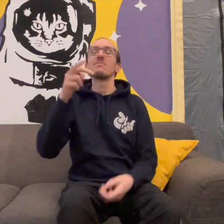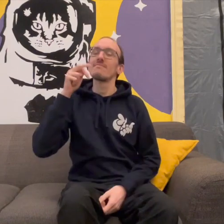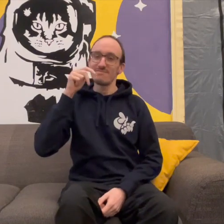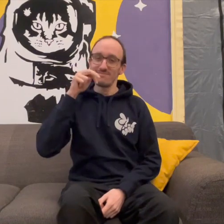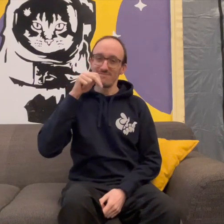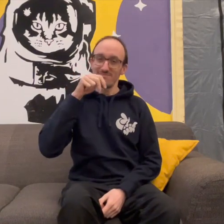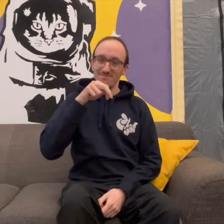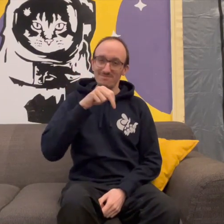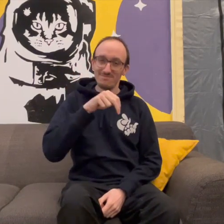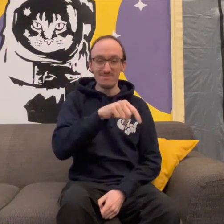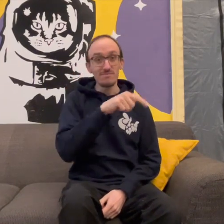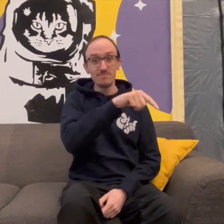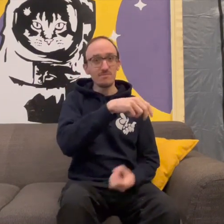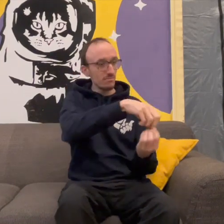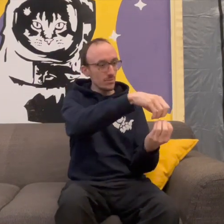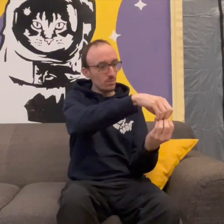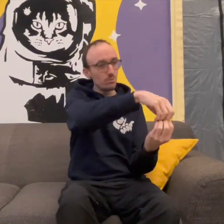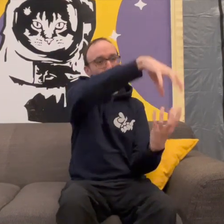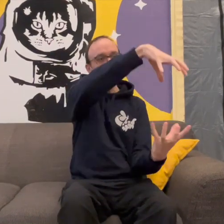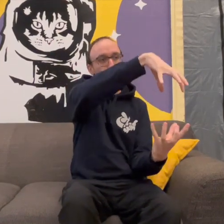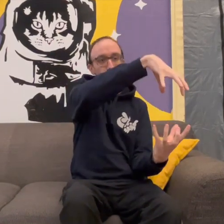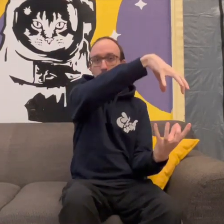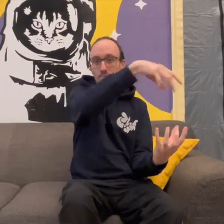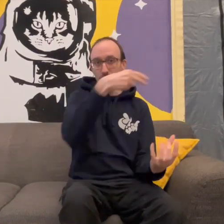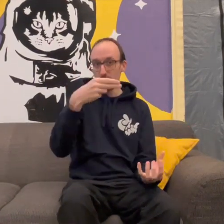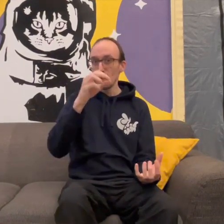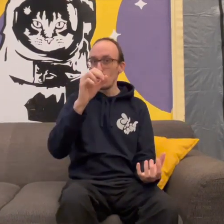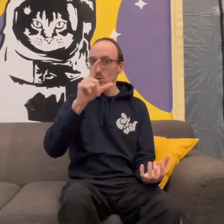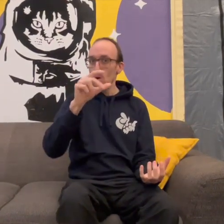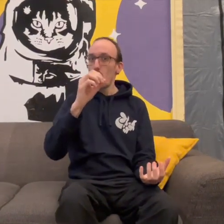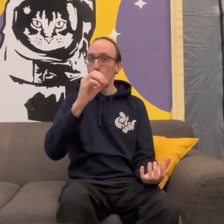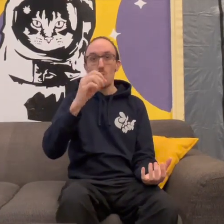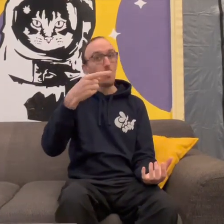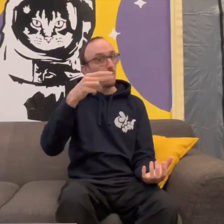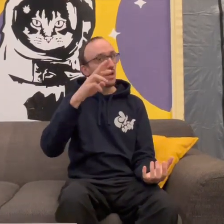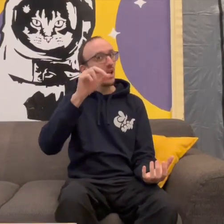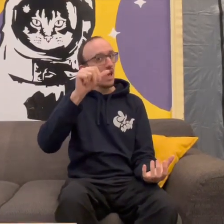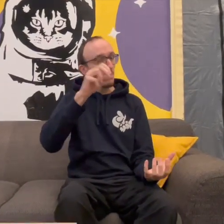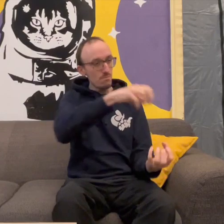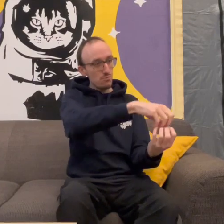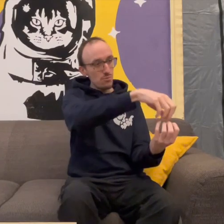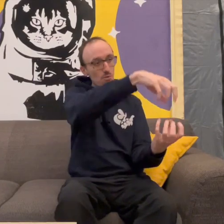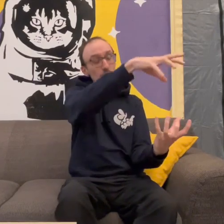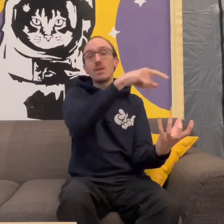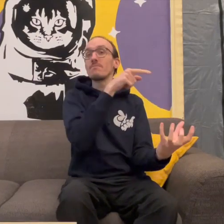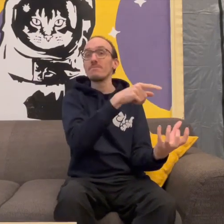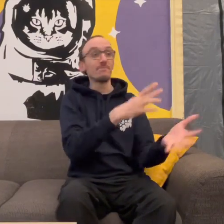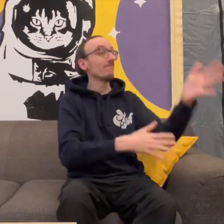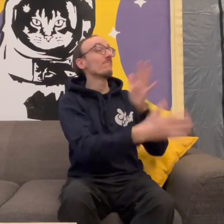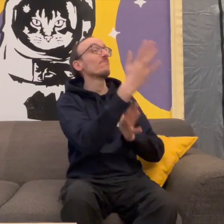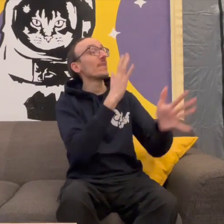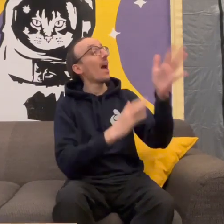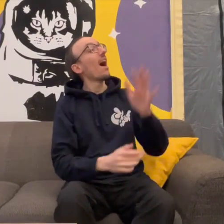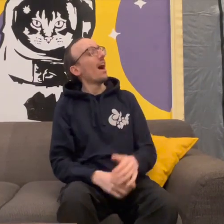I step inside and there is the hologram and it signs at me. I understand immediately.